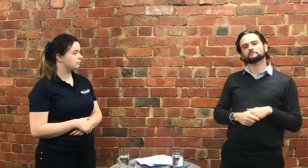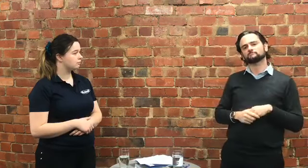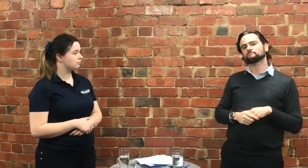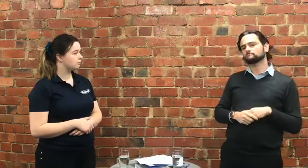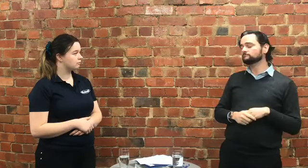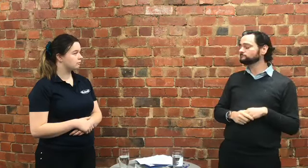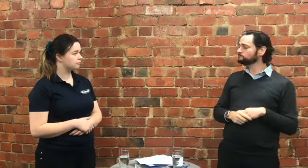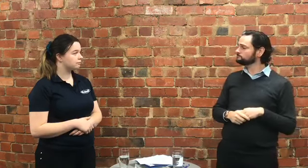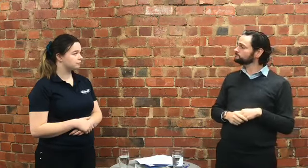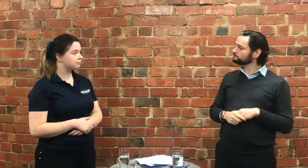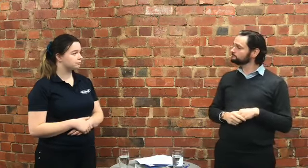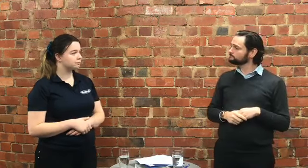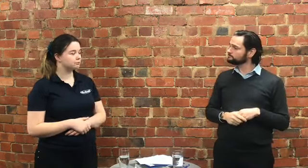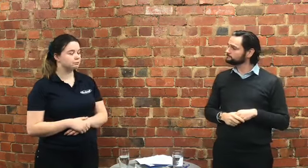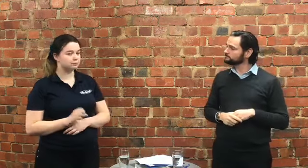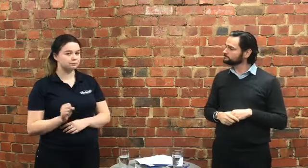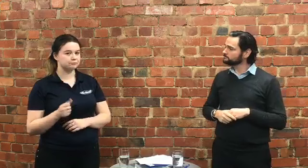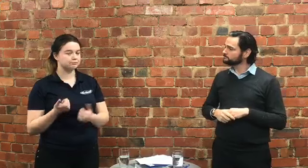and get the right services for your needs.